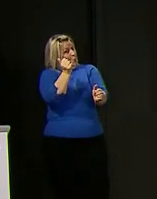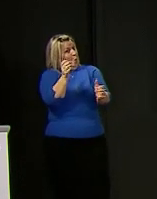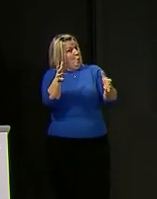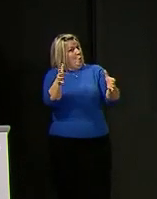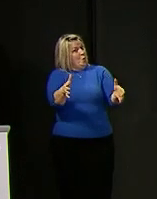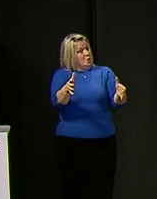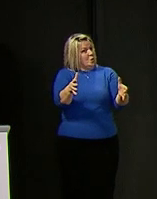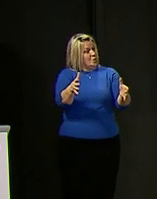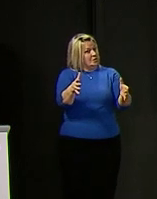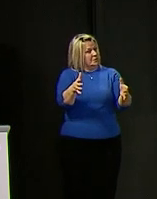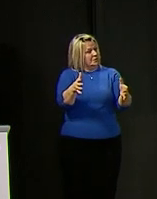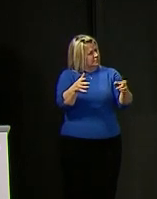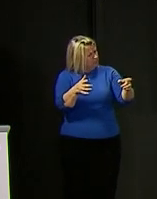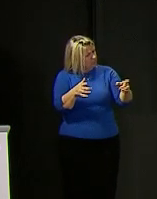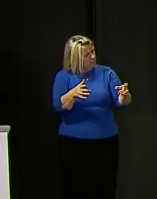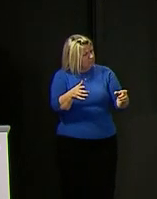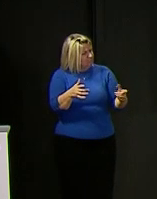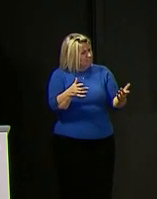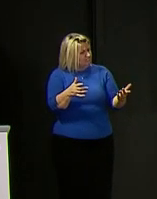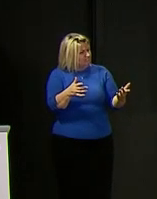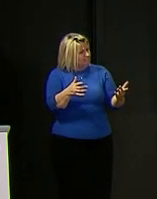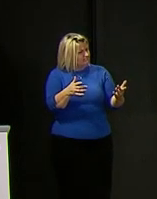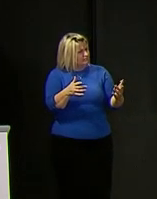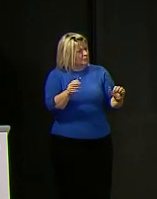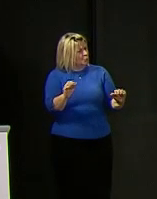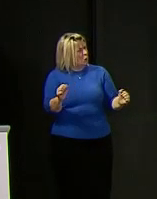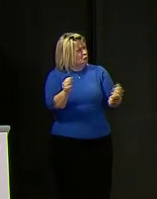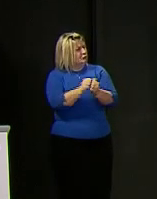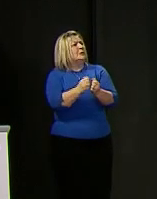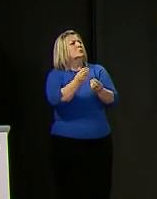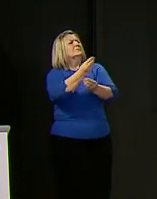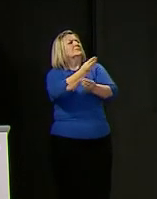would you agree with some leading epidemiologists who say that it's very